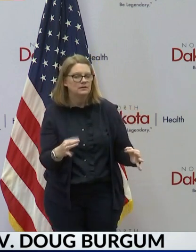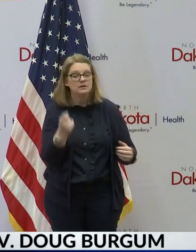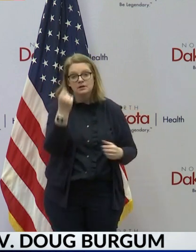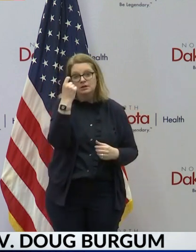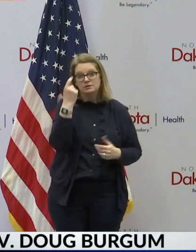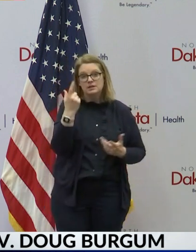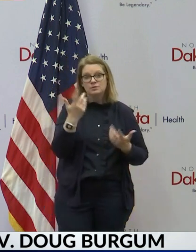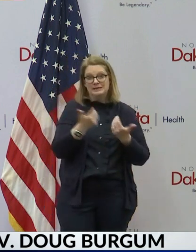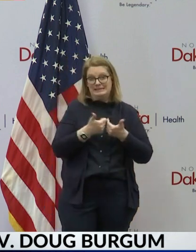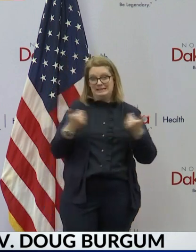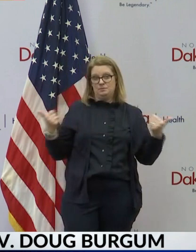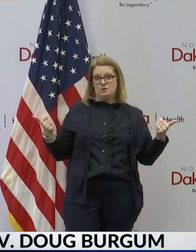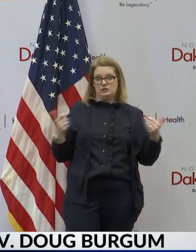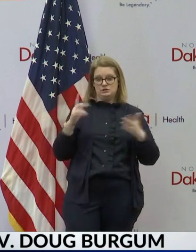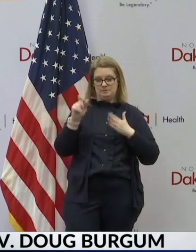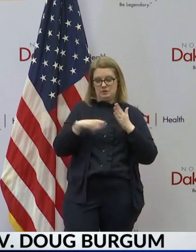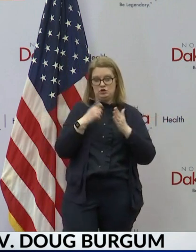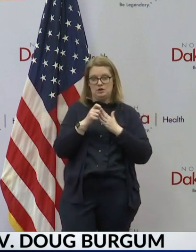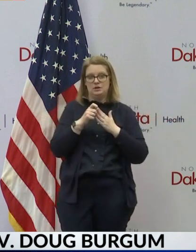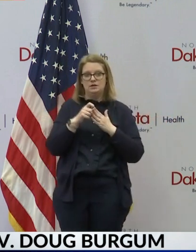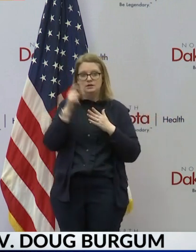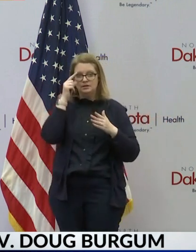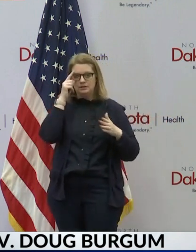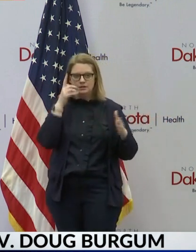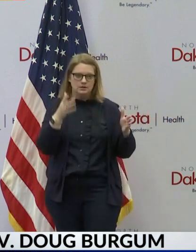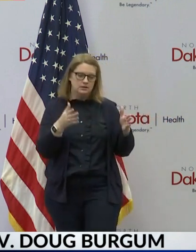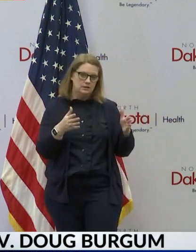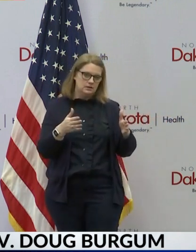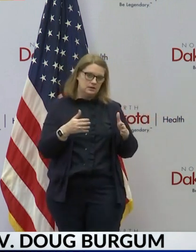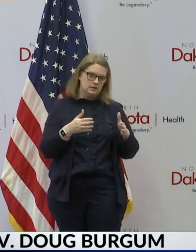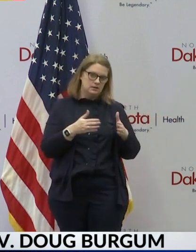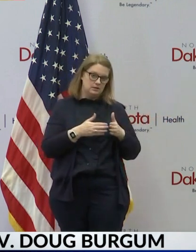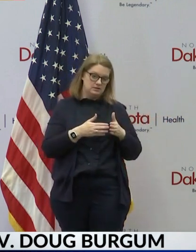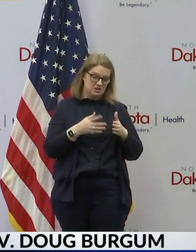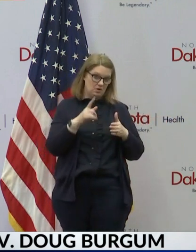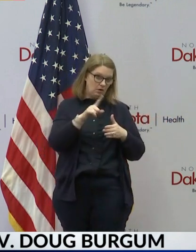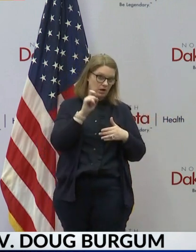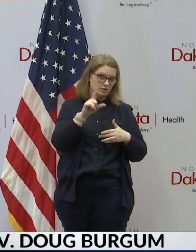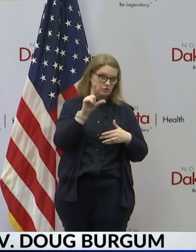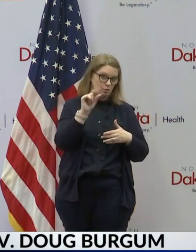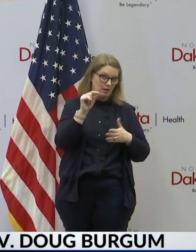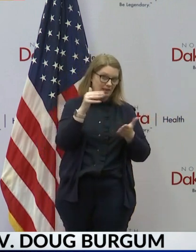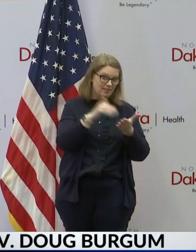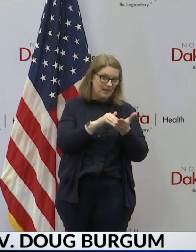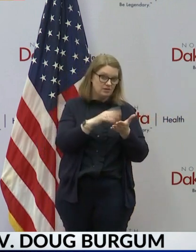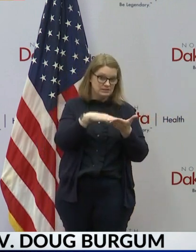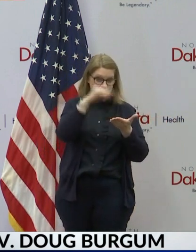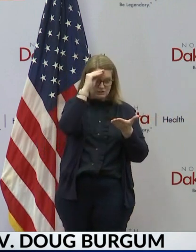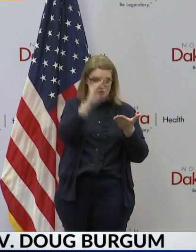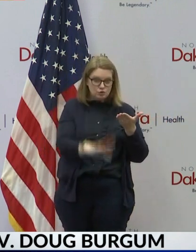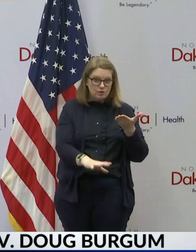THOSE WERE ISSUED LAST WEEK TO HELP GUIDE YOU THROUGH THAT. WITH THE IDEA THAT WE'RE TRYING TO CREATE A SEPARATION PERIOD